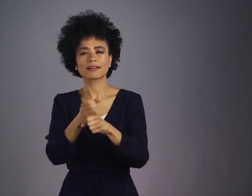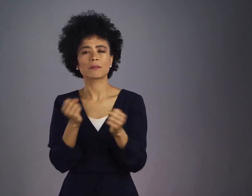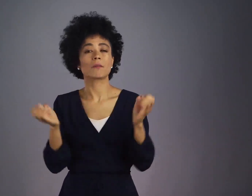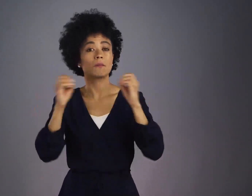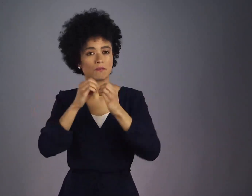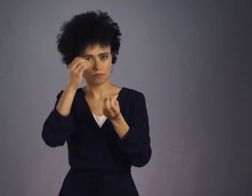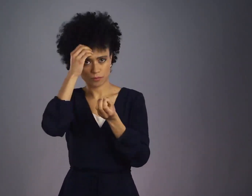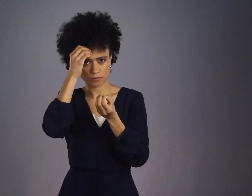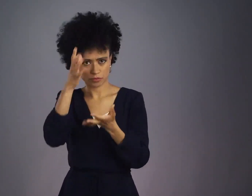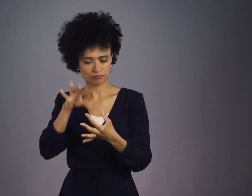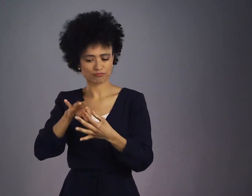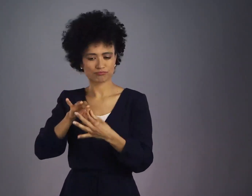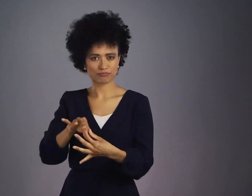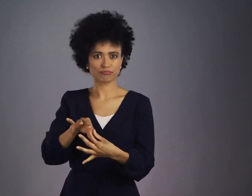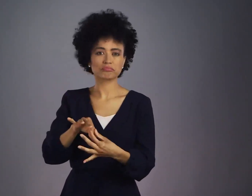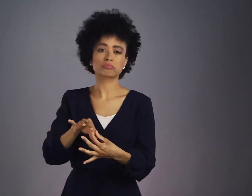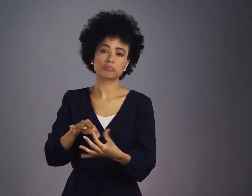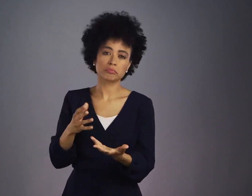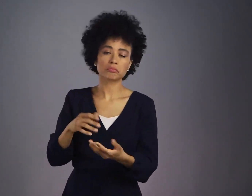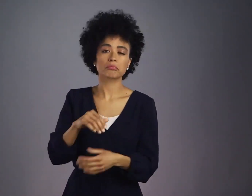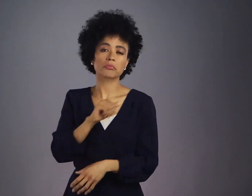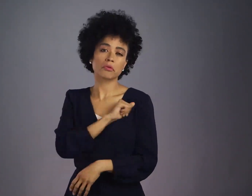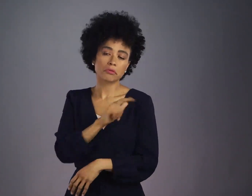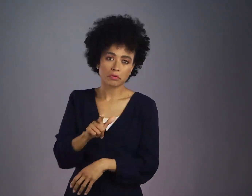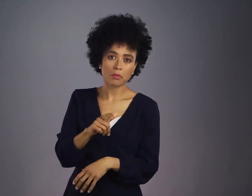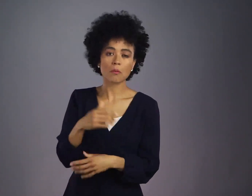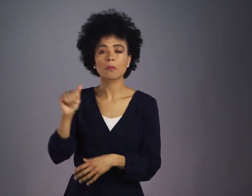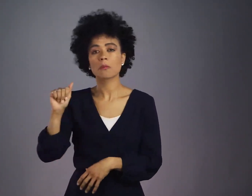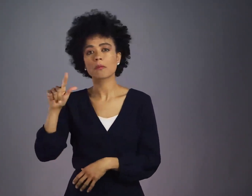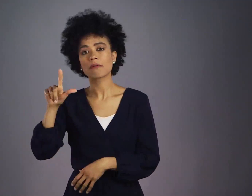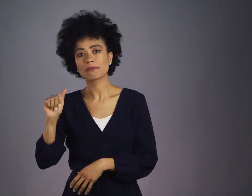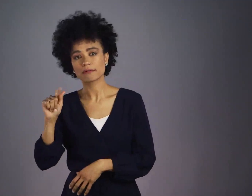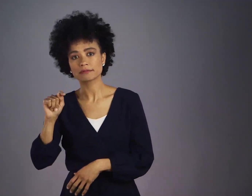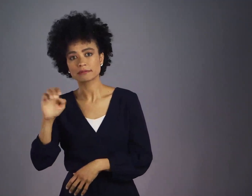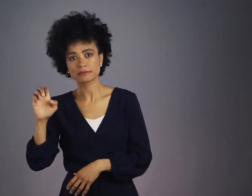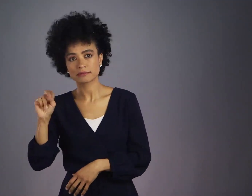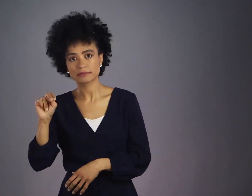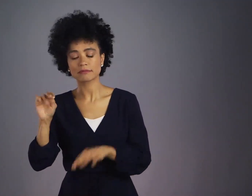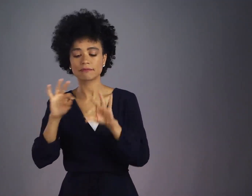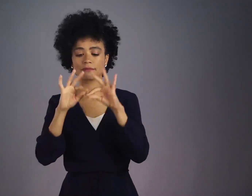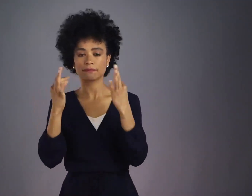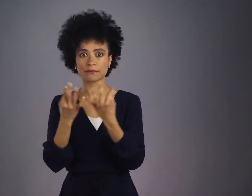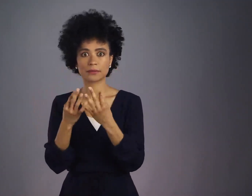you may obtain further information on Al-Anon/Alateen Family Groups